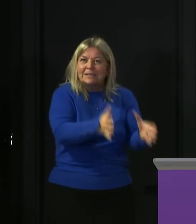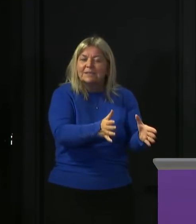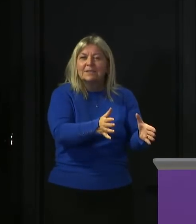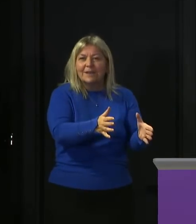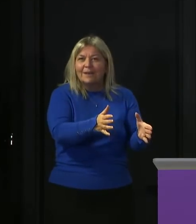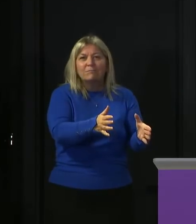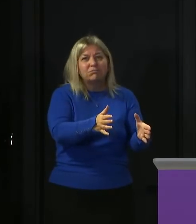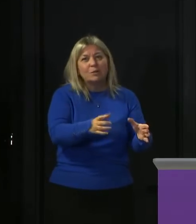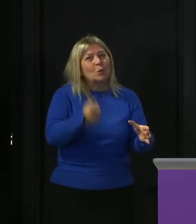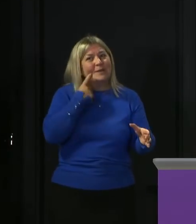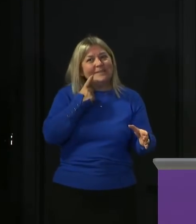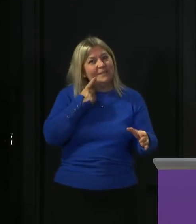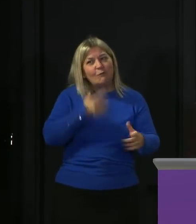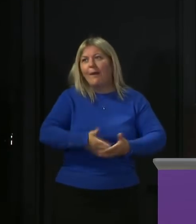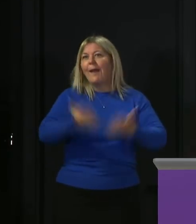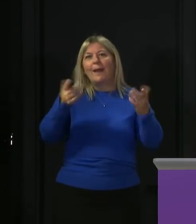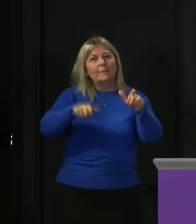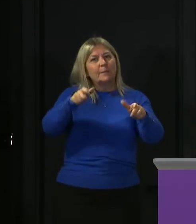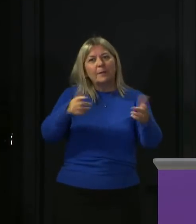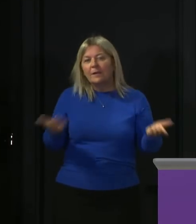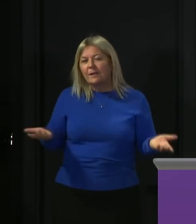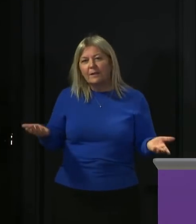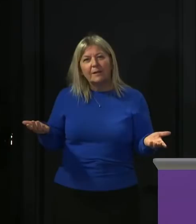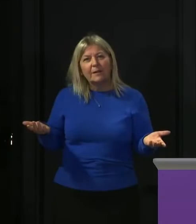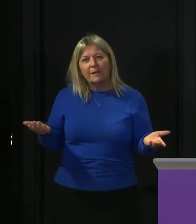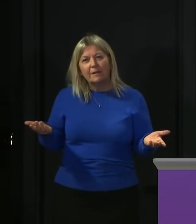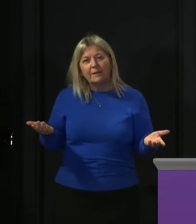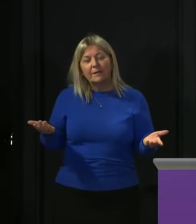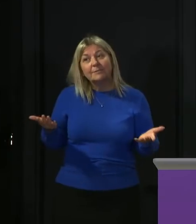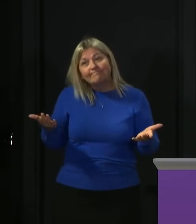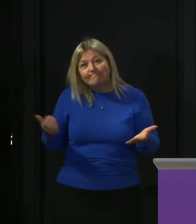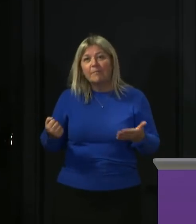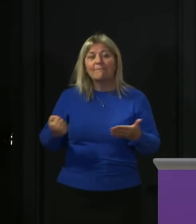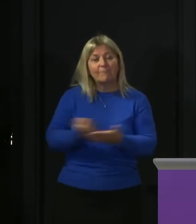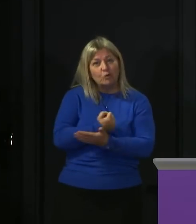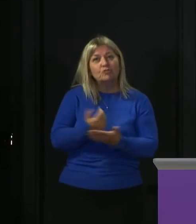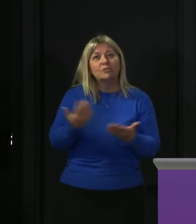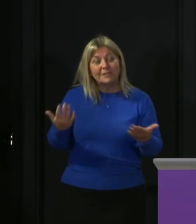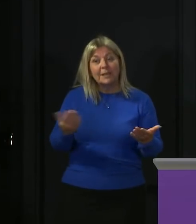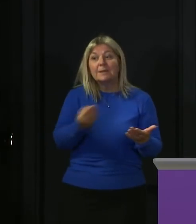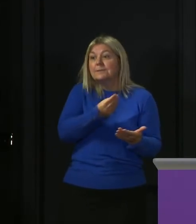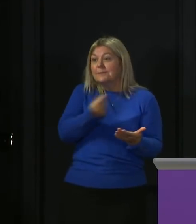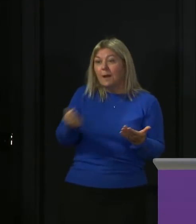not easy for anybody. Unfortunately, there are some people in some circumstances where it is